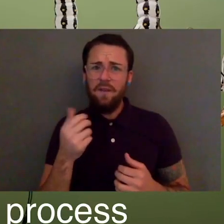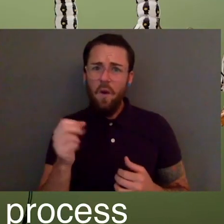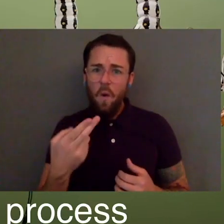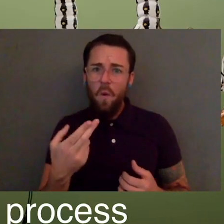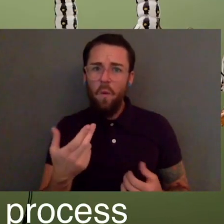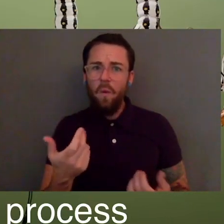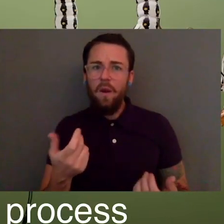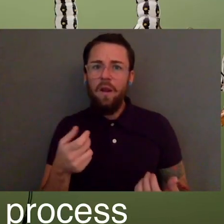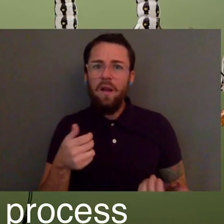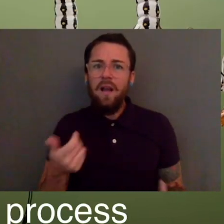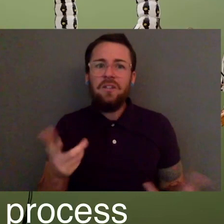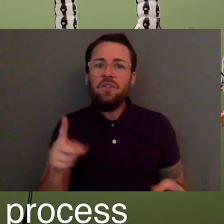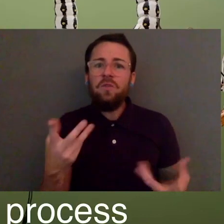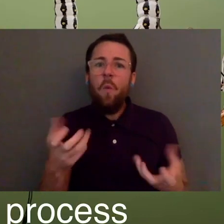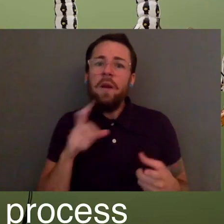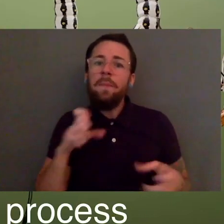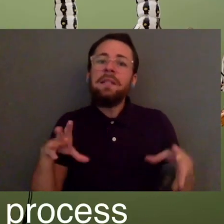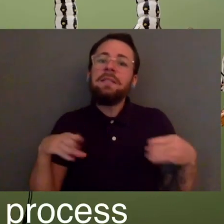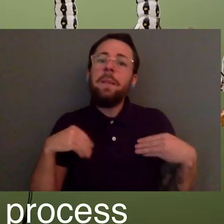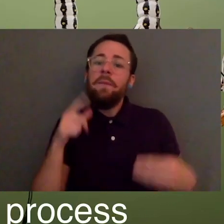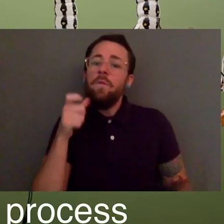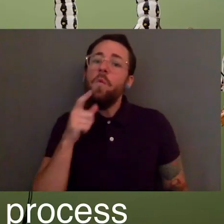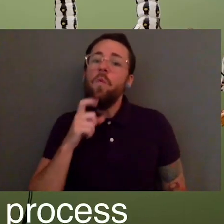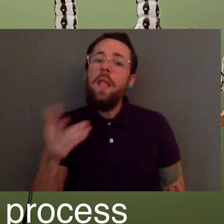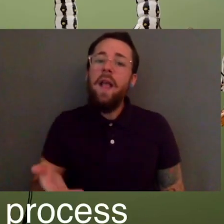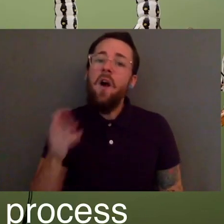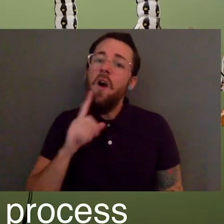You may see it as manifesting as behavioral issues, for example.